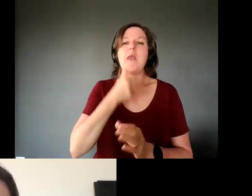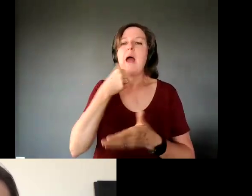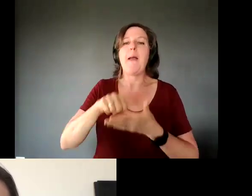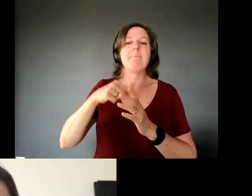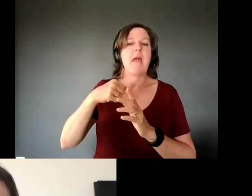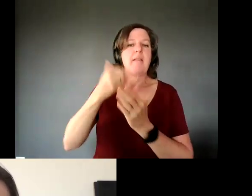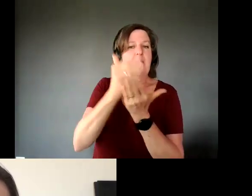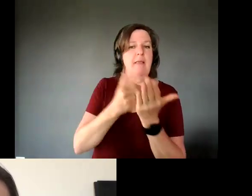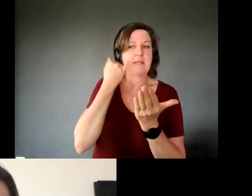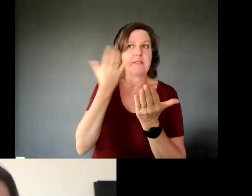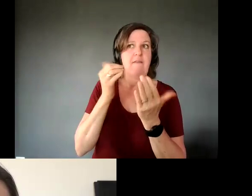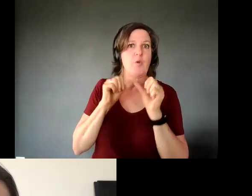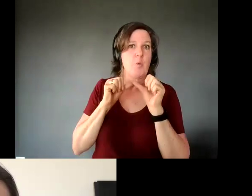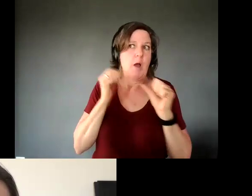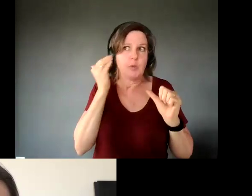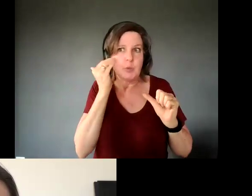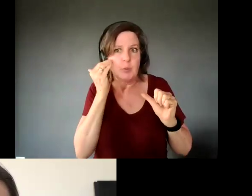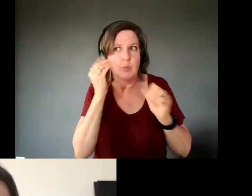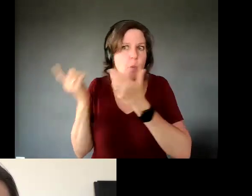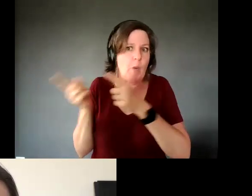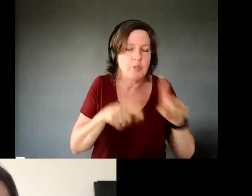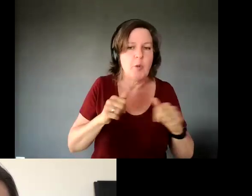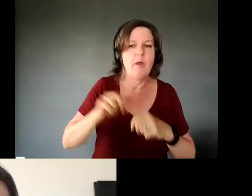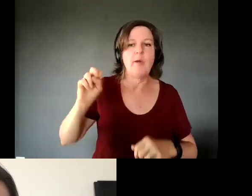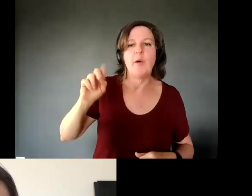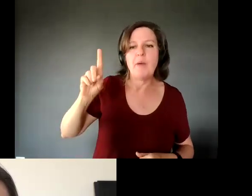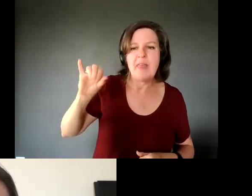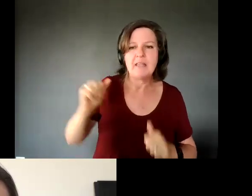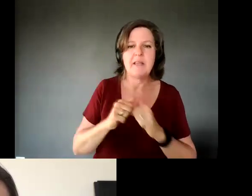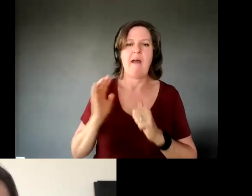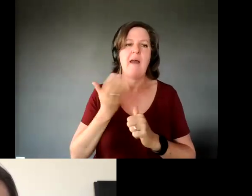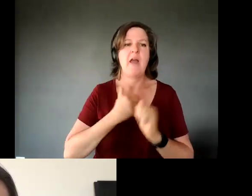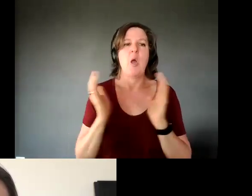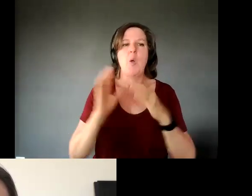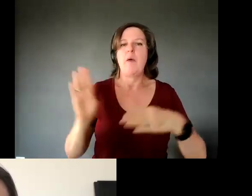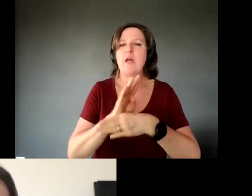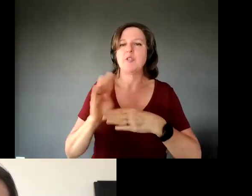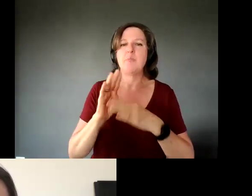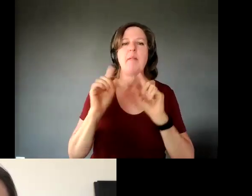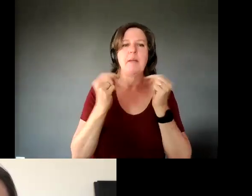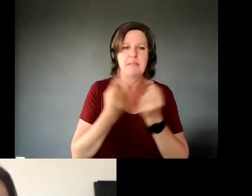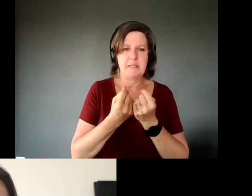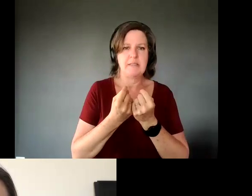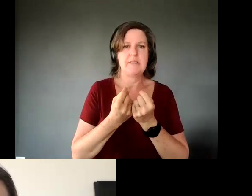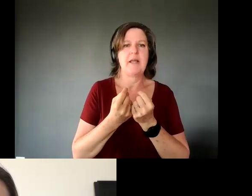things that are going on at NDI with our small business team. And I will just here we all are,